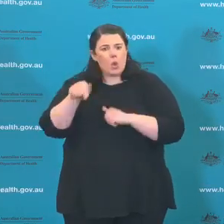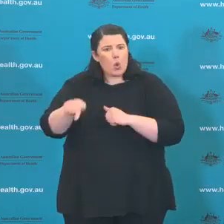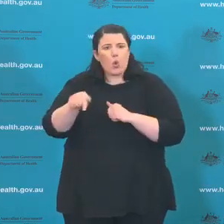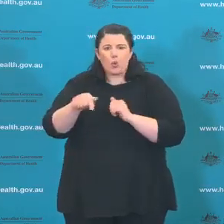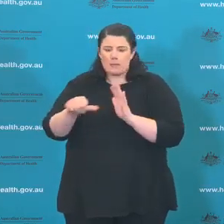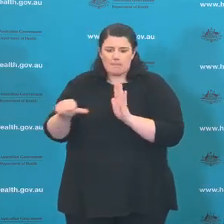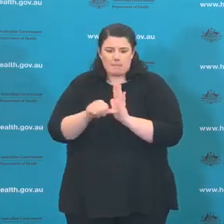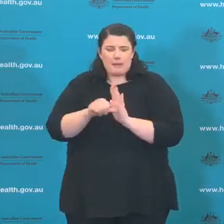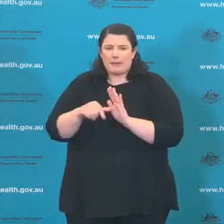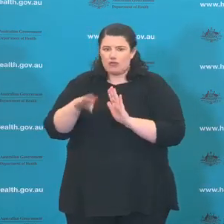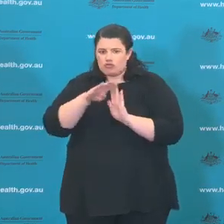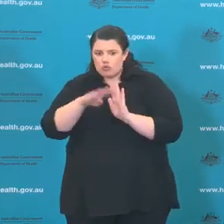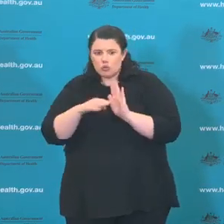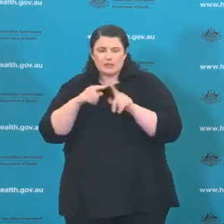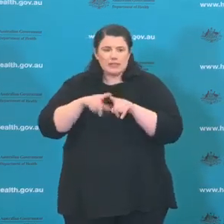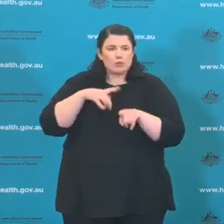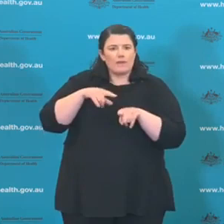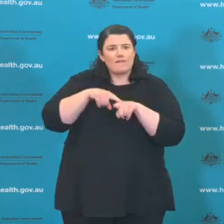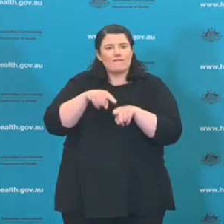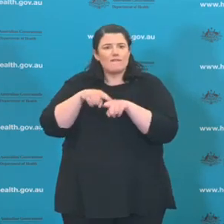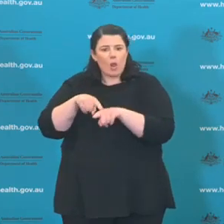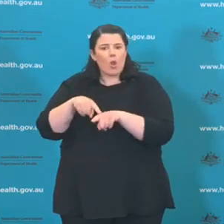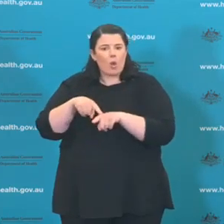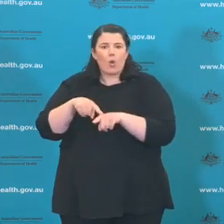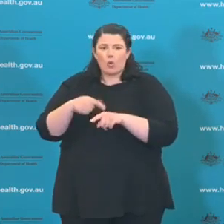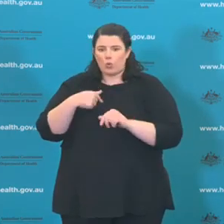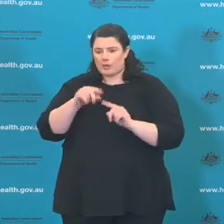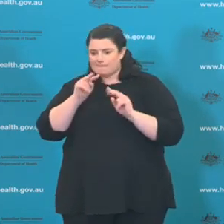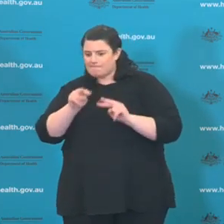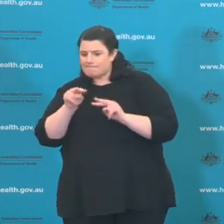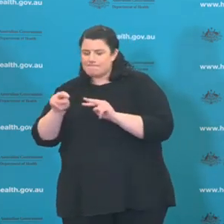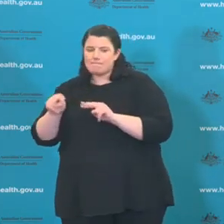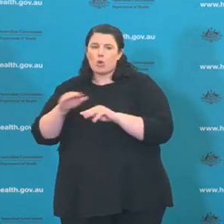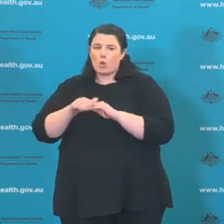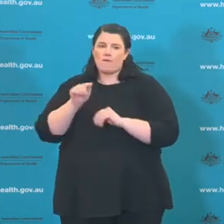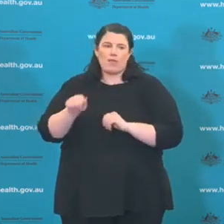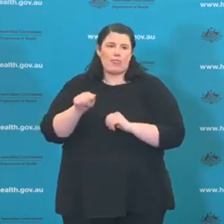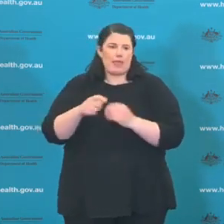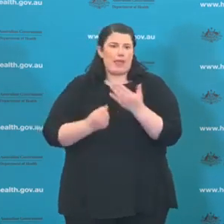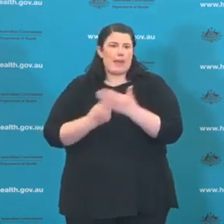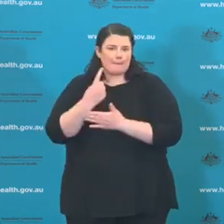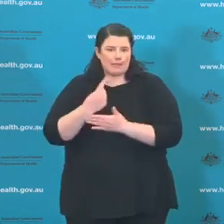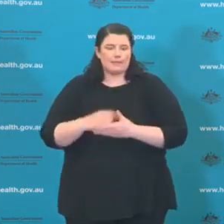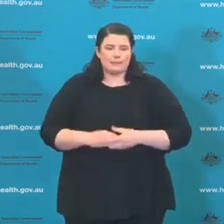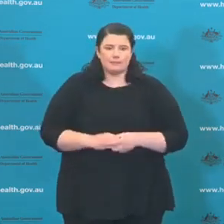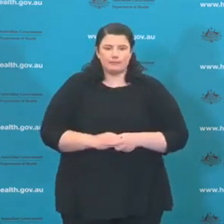facility, so we will currently monitor and watch that. So, currently